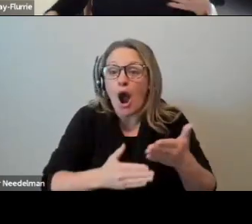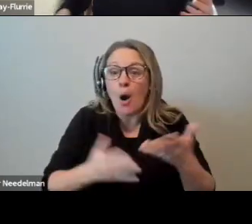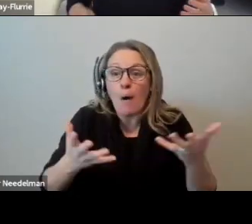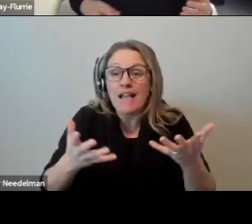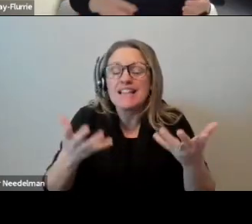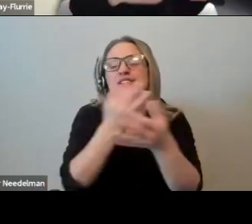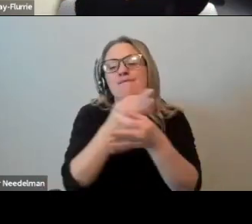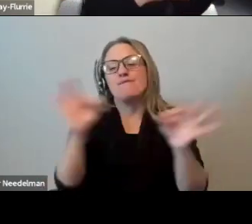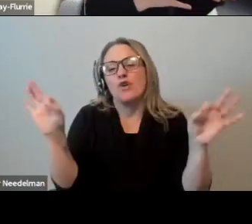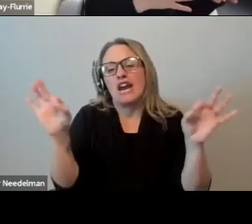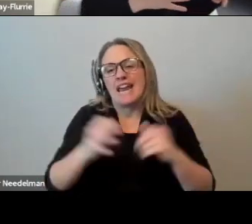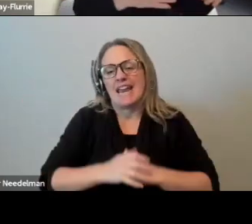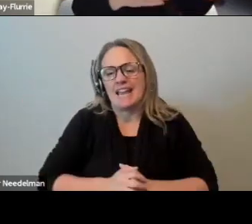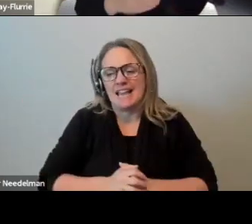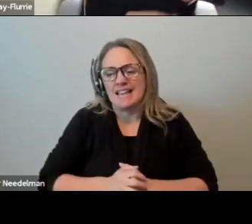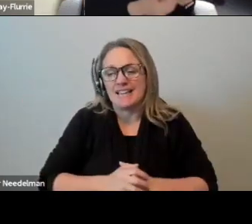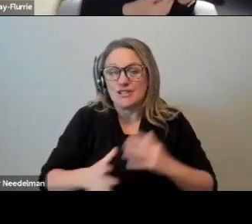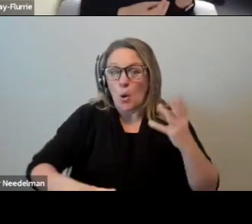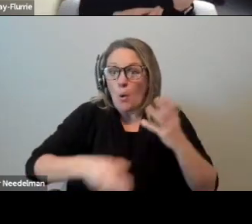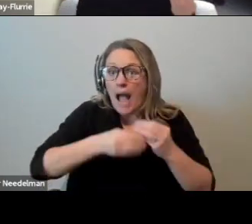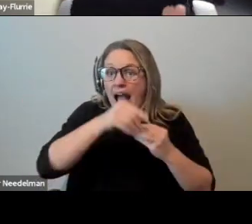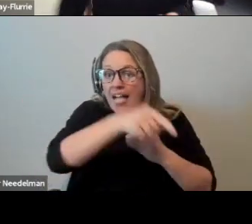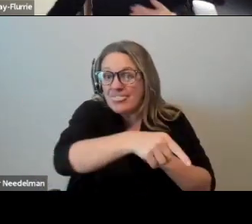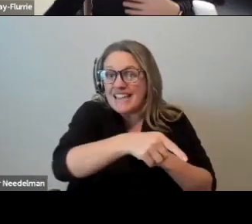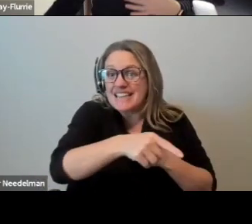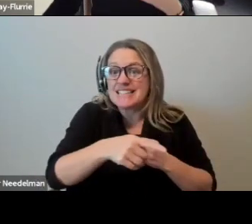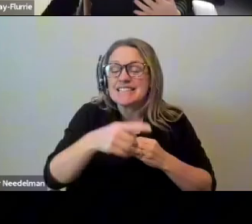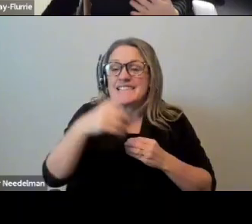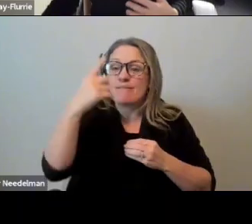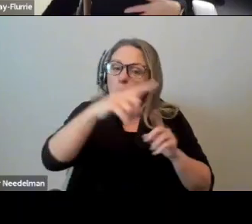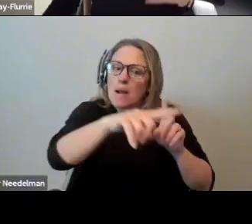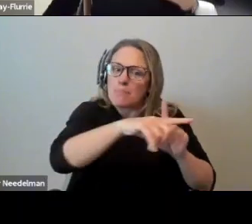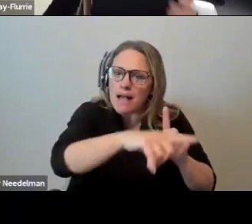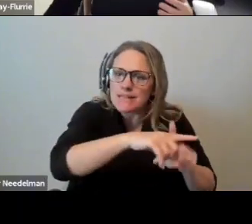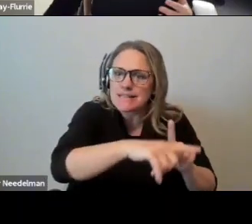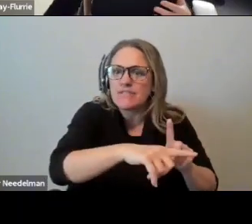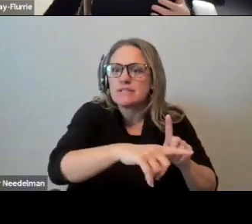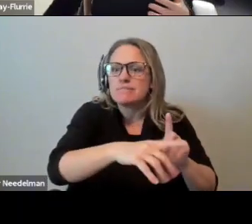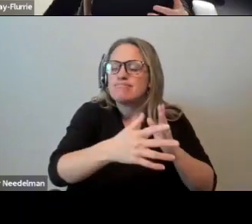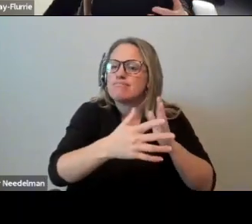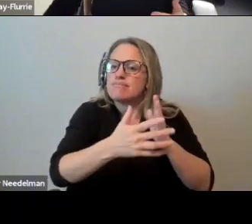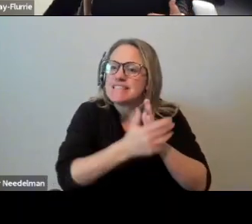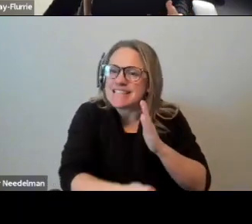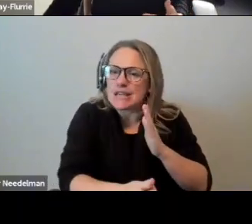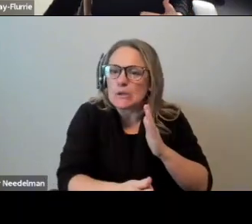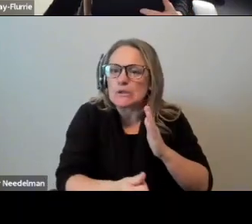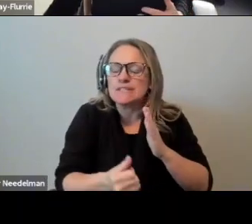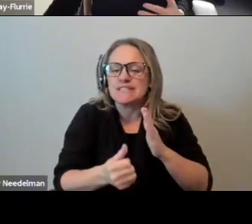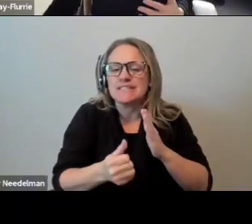So add this to your teach access repository of, of skilling. Invest your time today